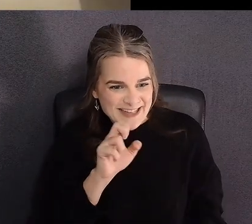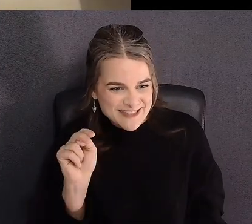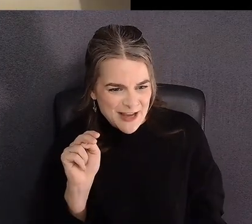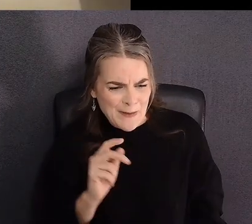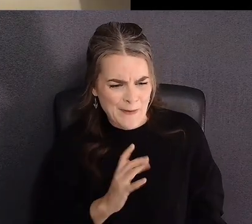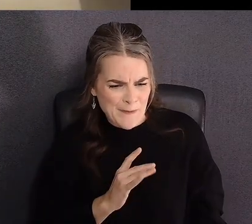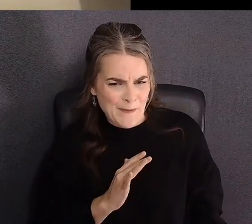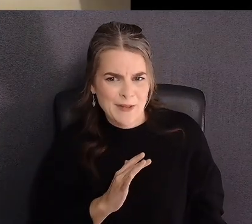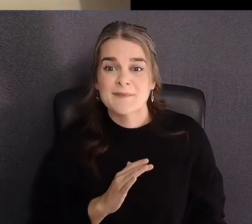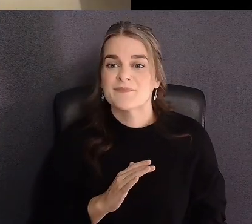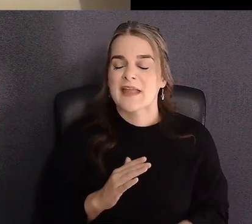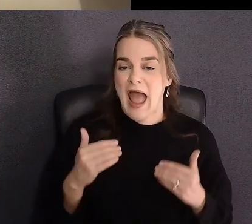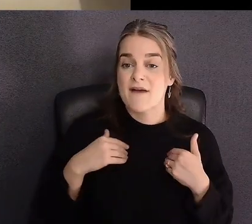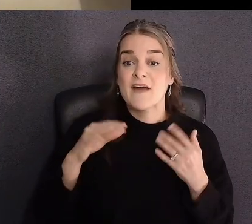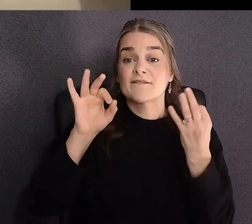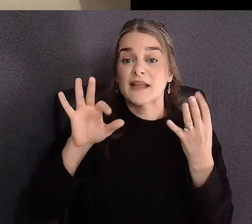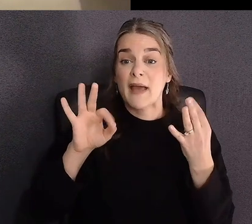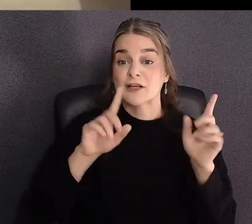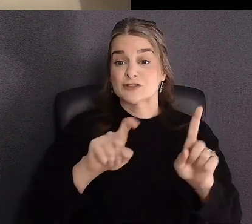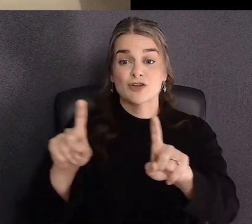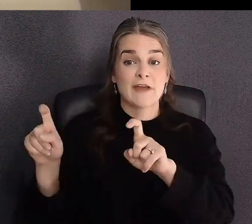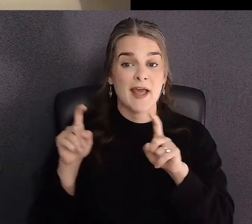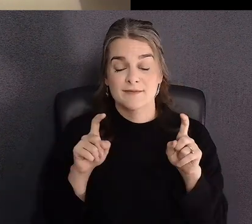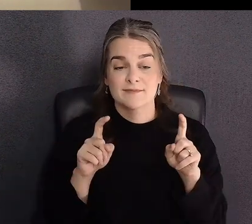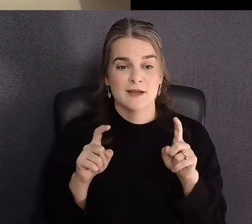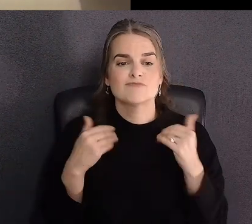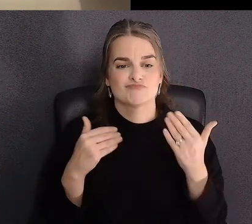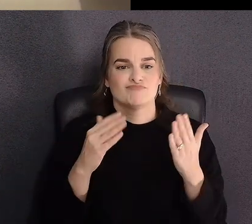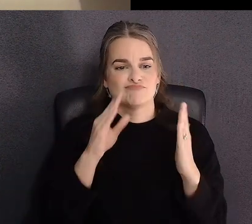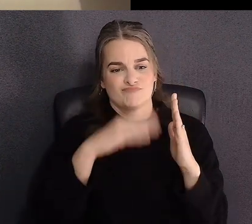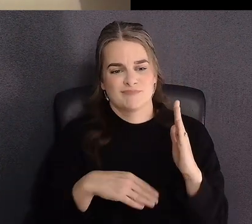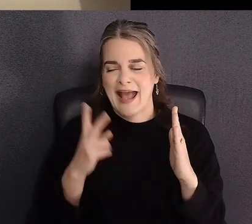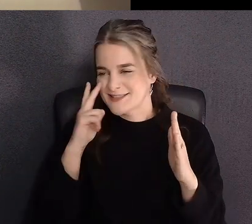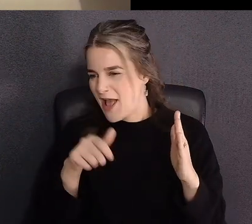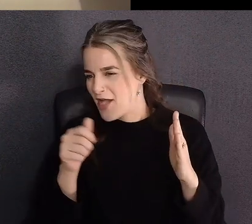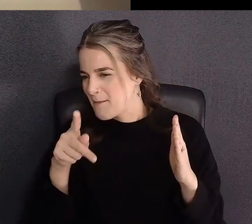If you have a moment to fill that out, the link is there. Another Pennsylvania, great.